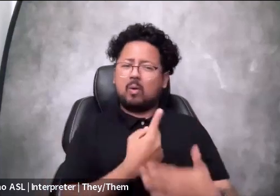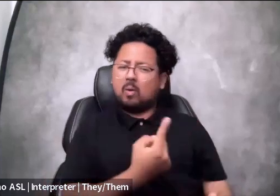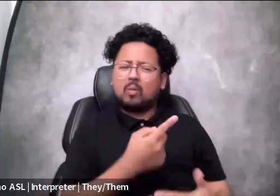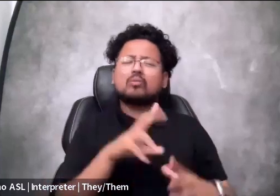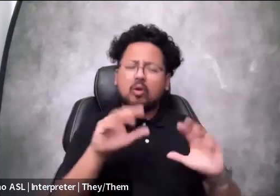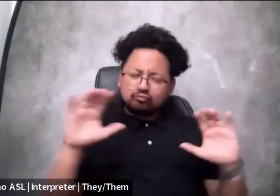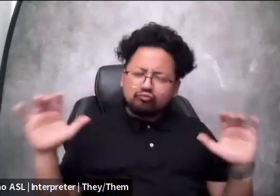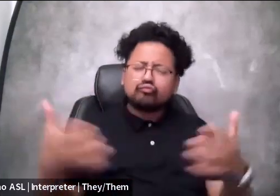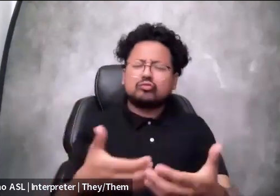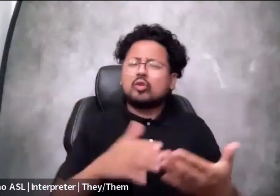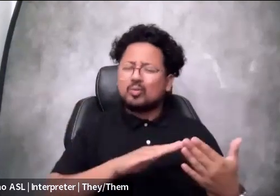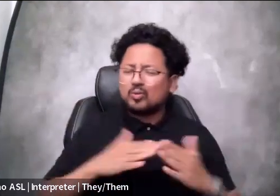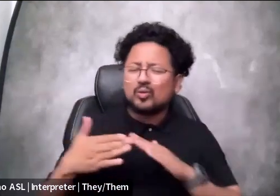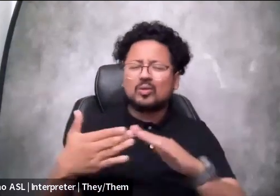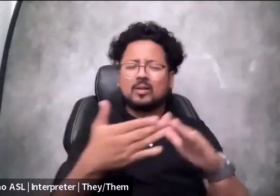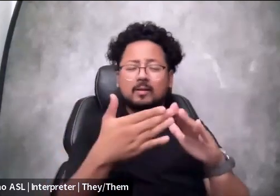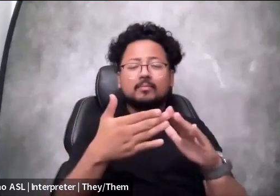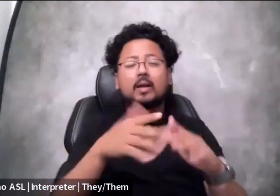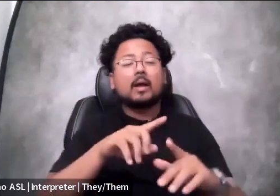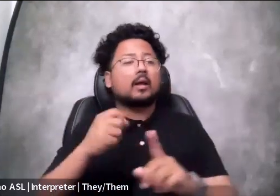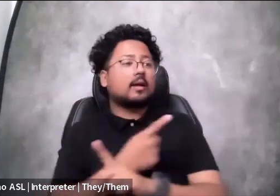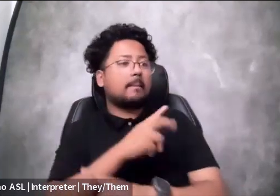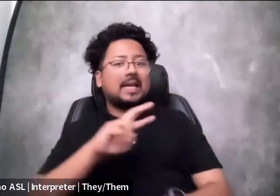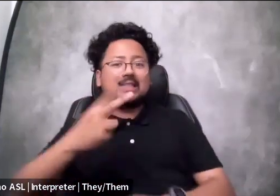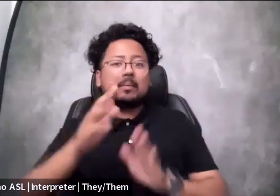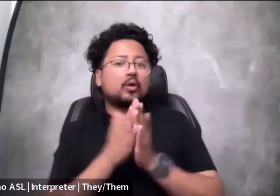And so my second book actually doesn't have a lot of queer content because